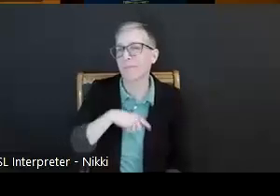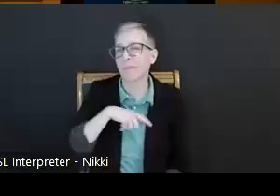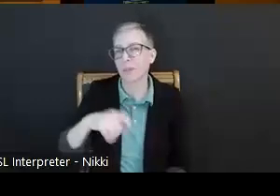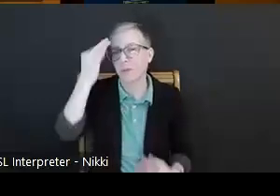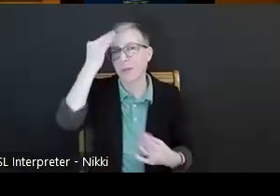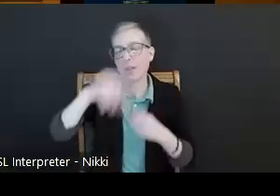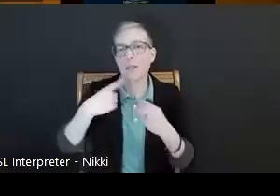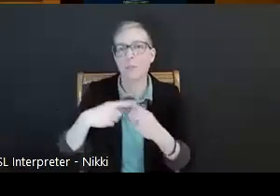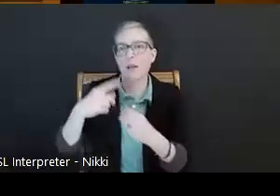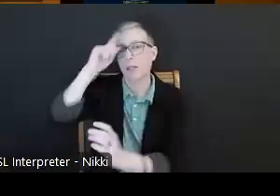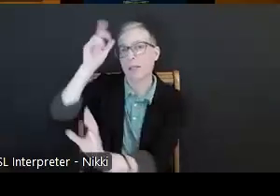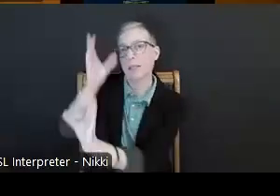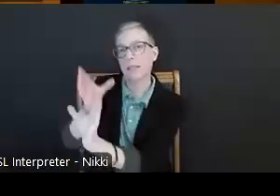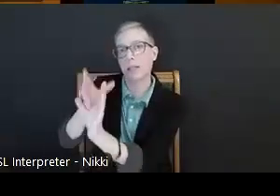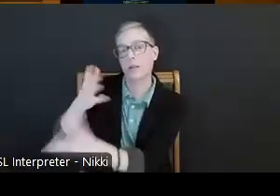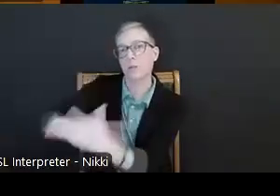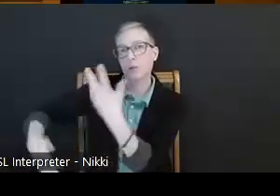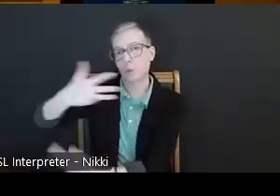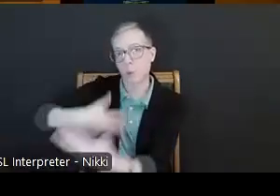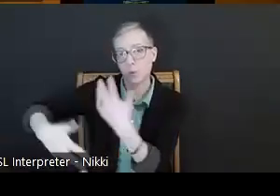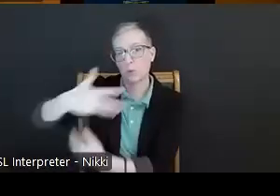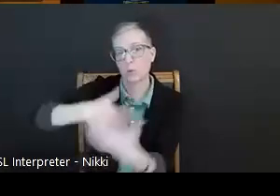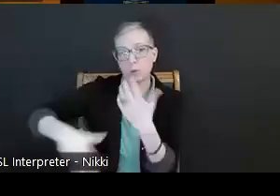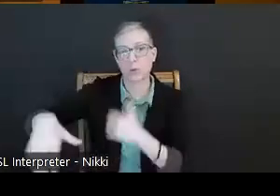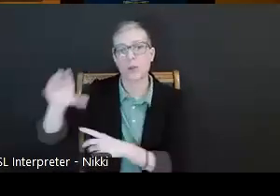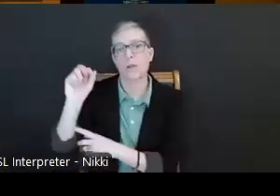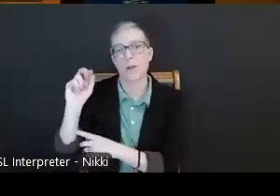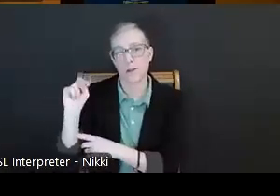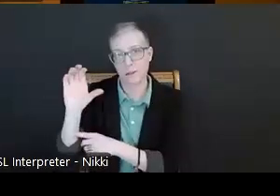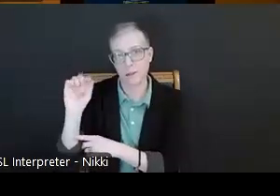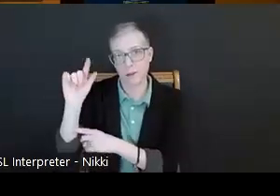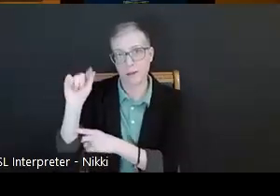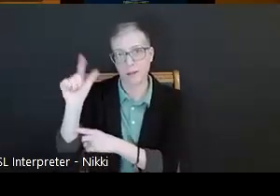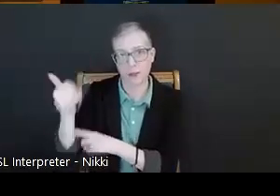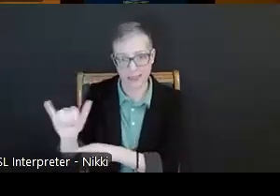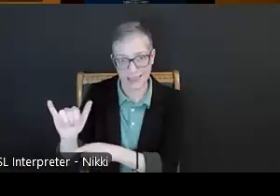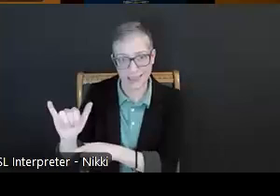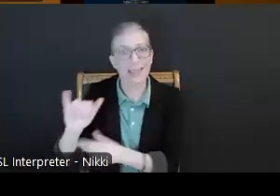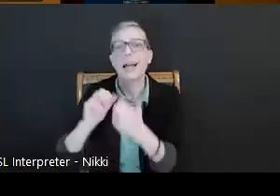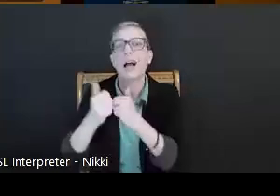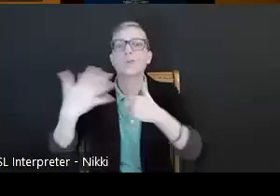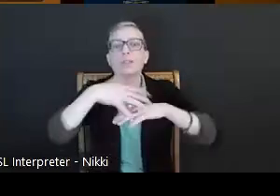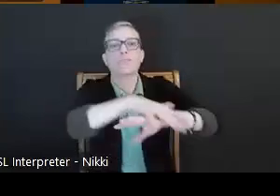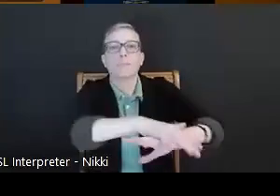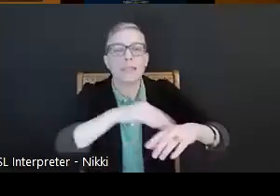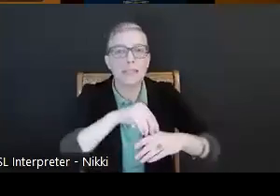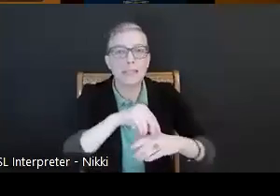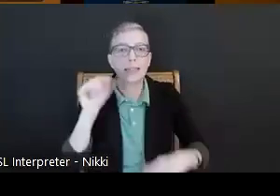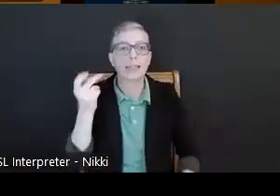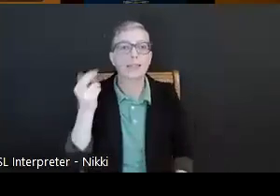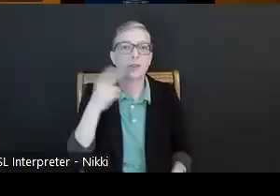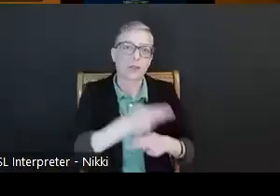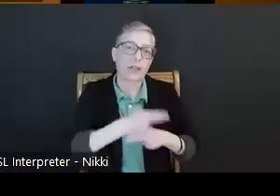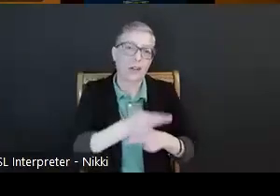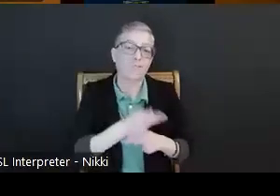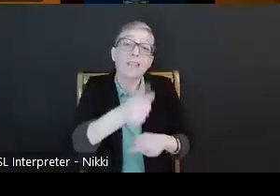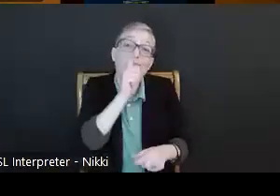oncology into Cancer Care um and and how these interventions impact patients and Care caregivers